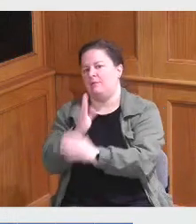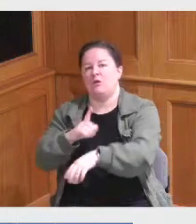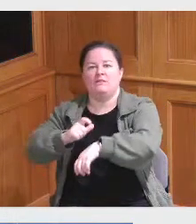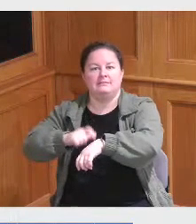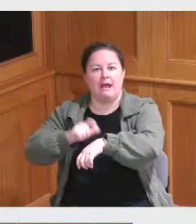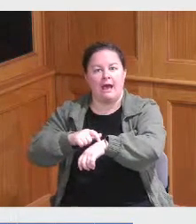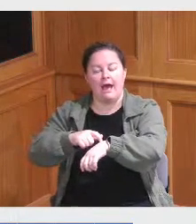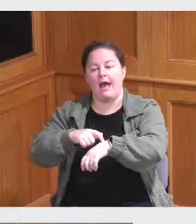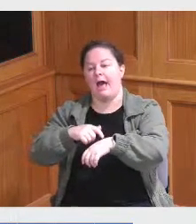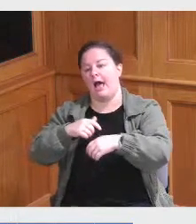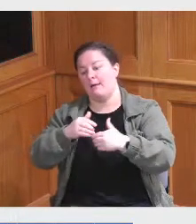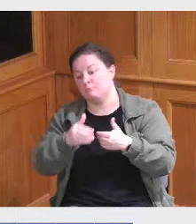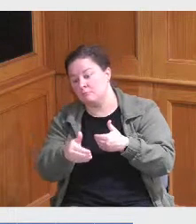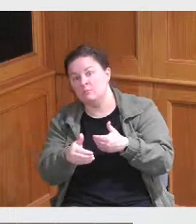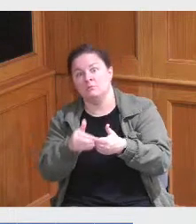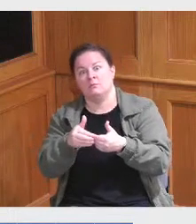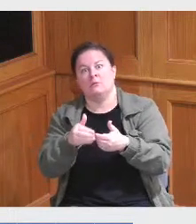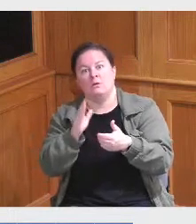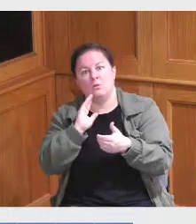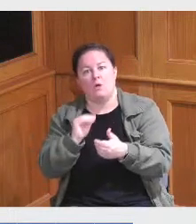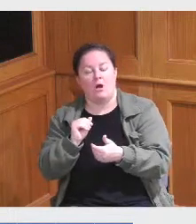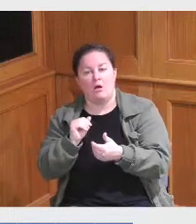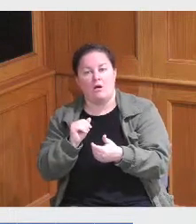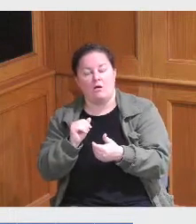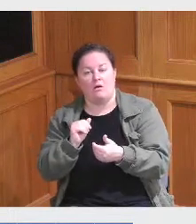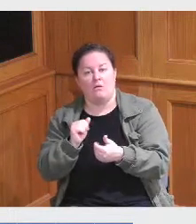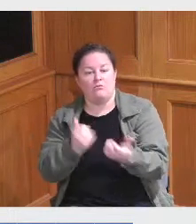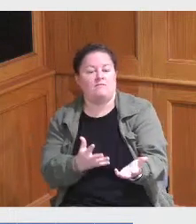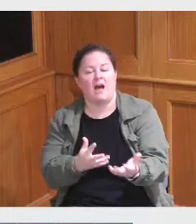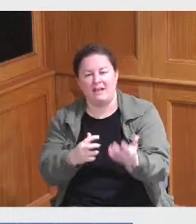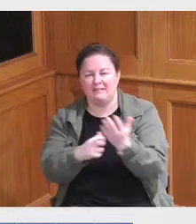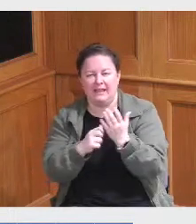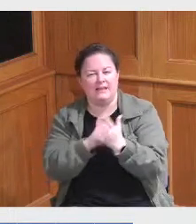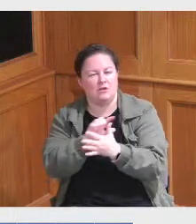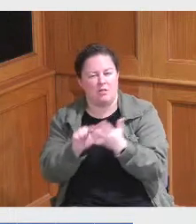them regularly to to get them their tickets we're going to try to do everything as electronically